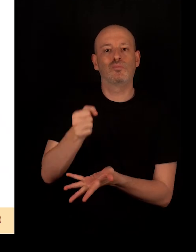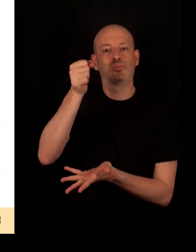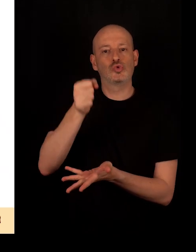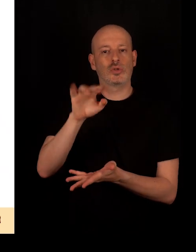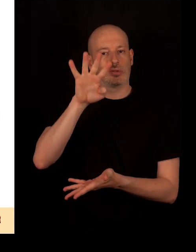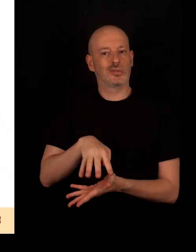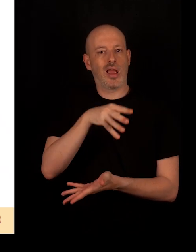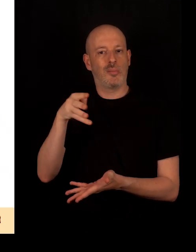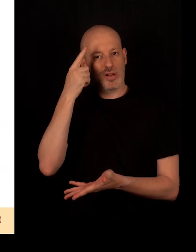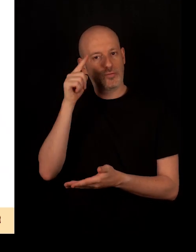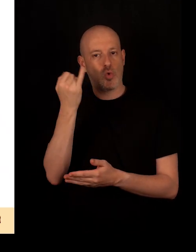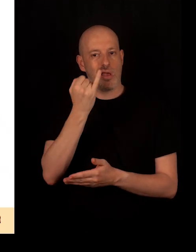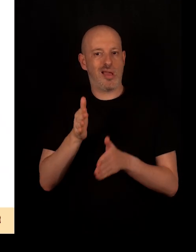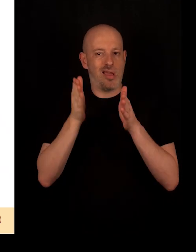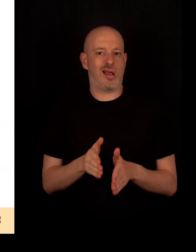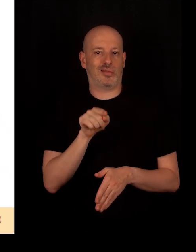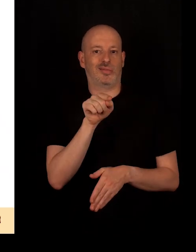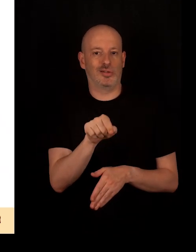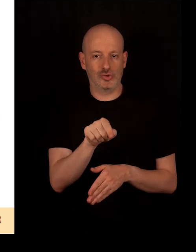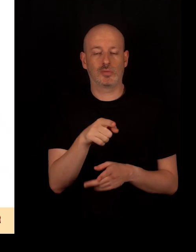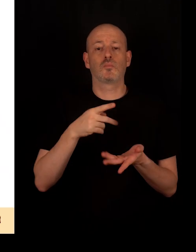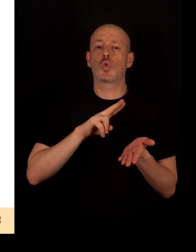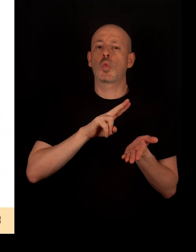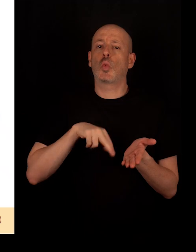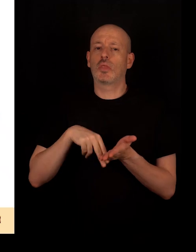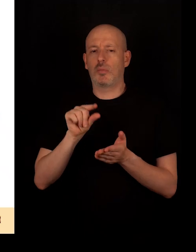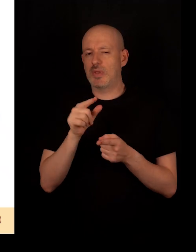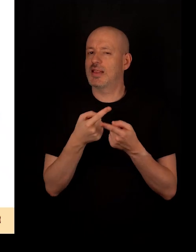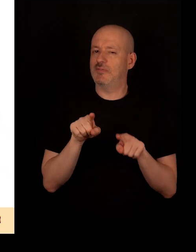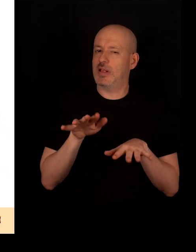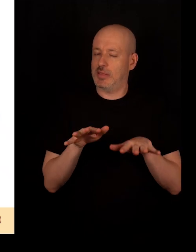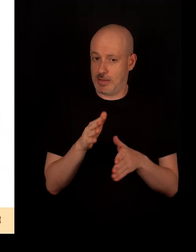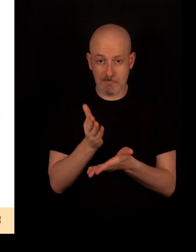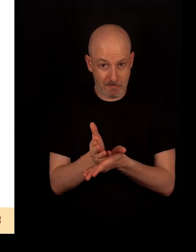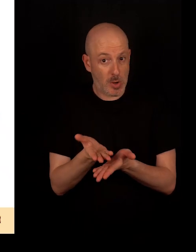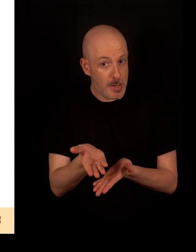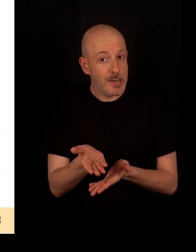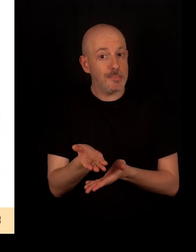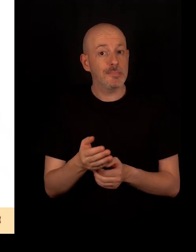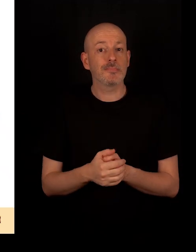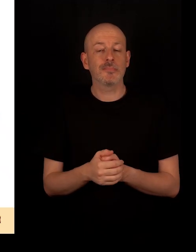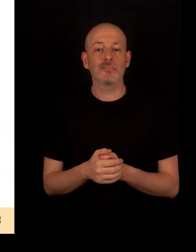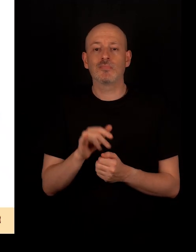the budget table of this artist. So your contracts will be a bit different then, right?